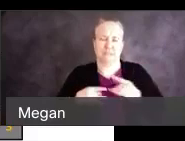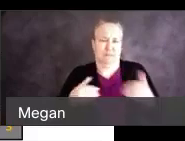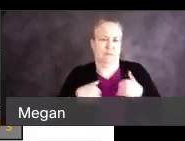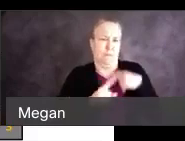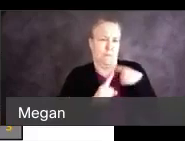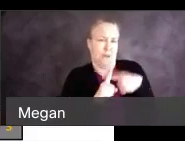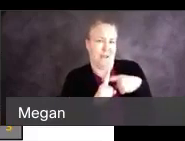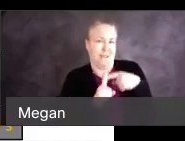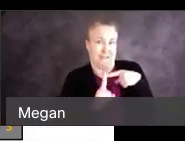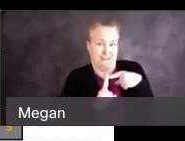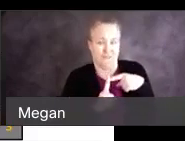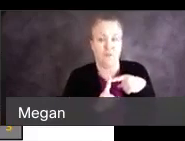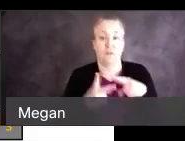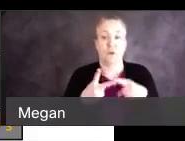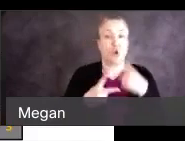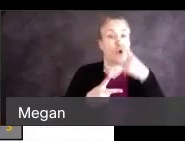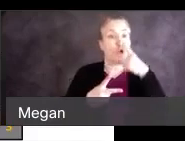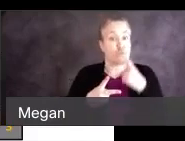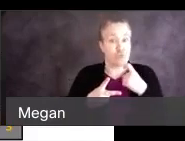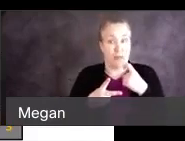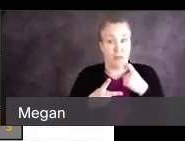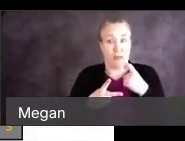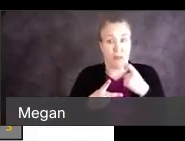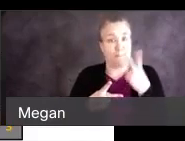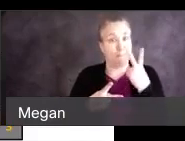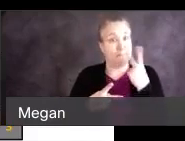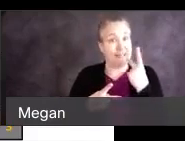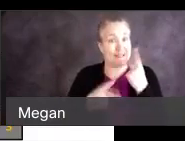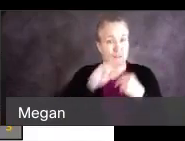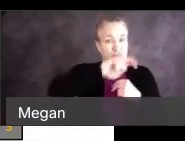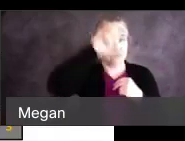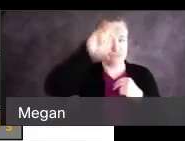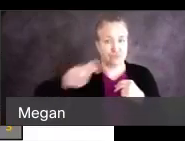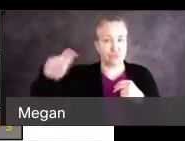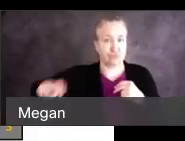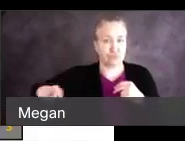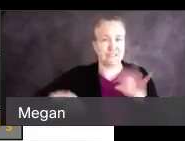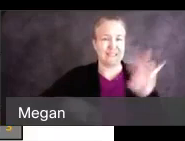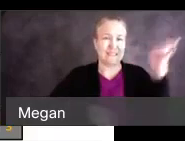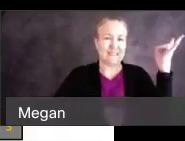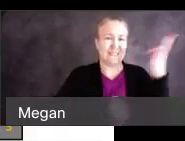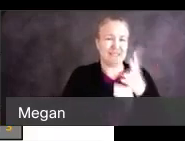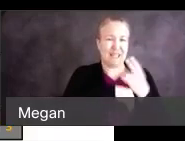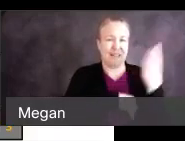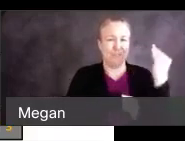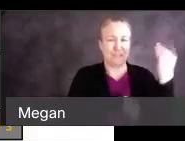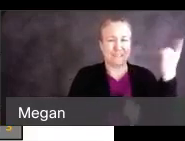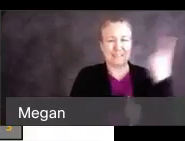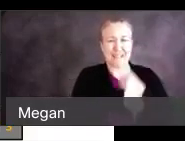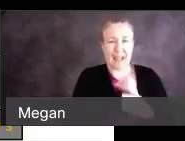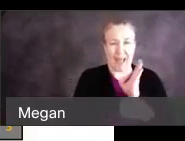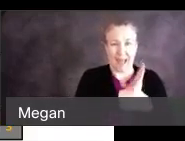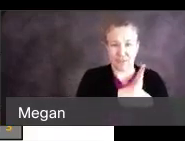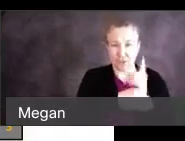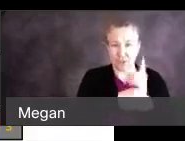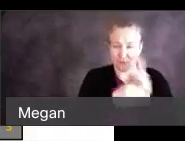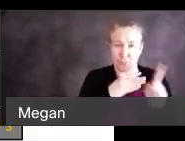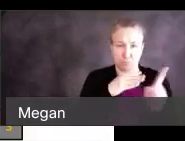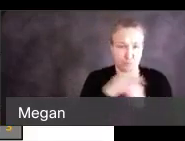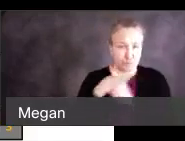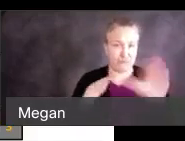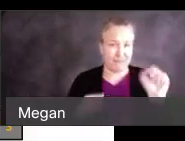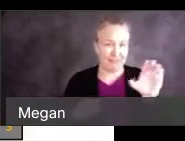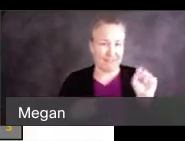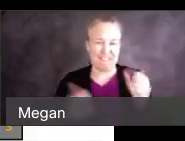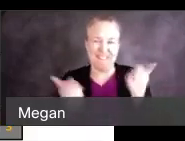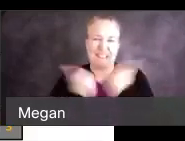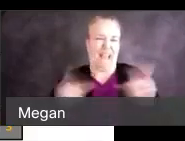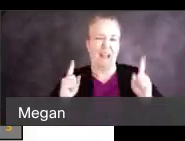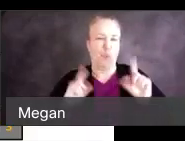The red and the pink are the 7 day and 14 day averages of cases from any source. The dark blue